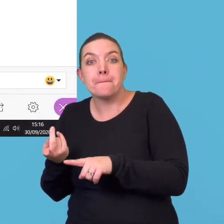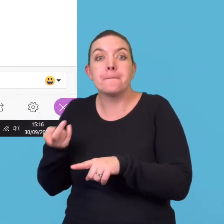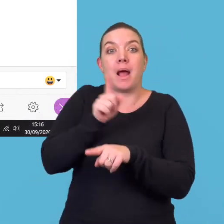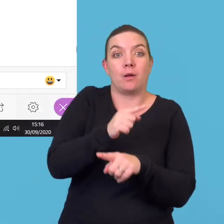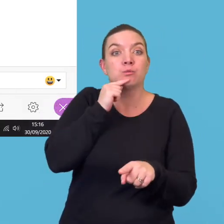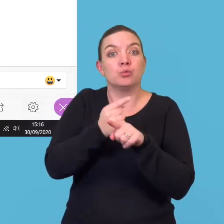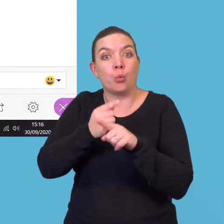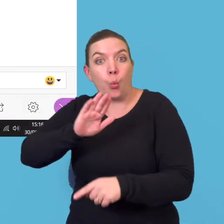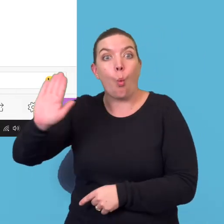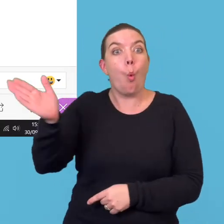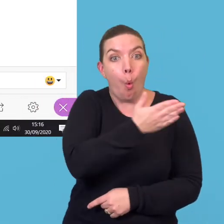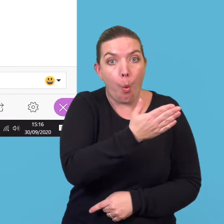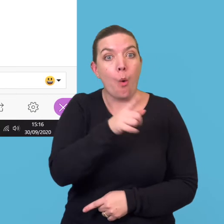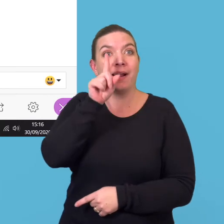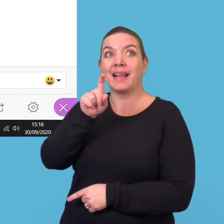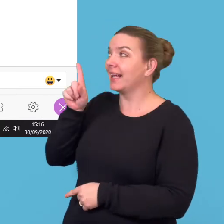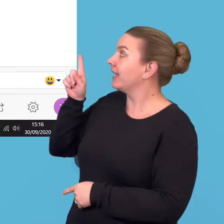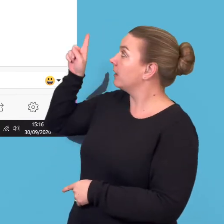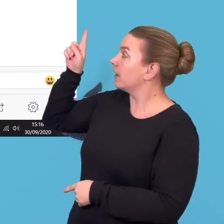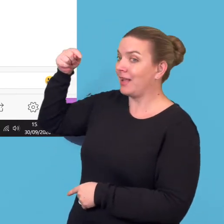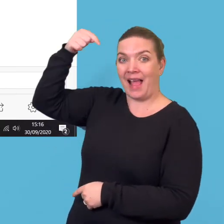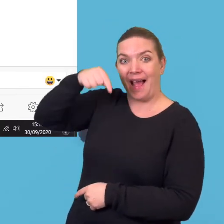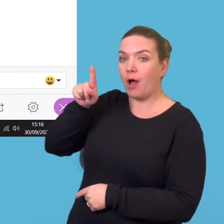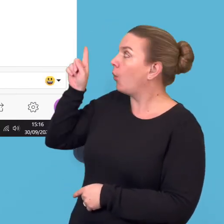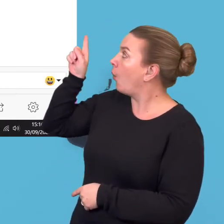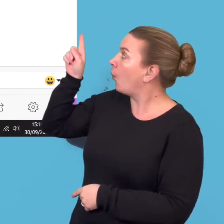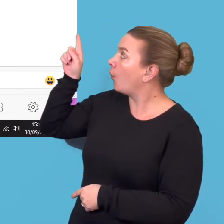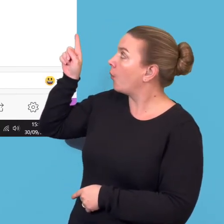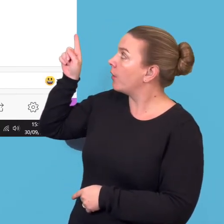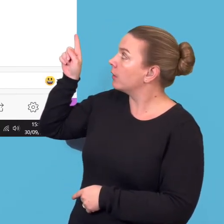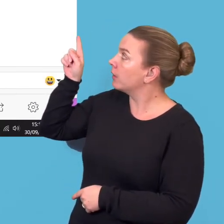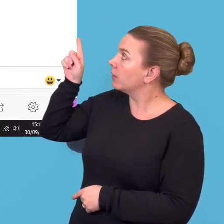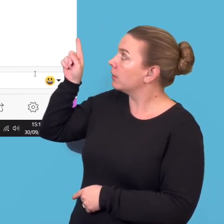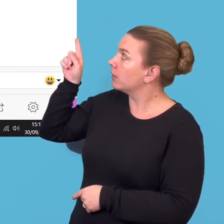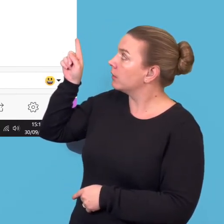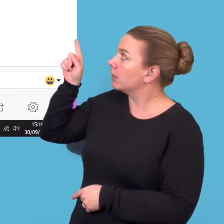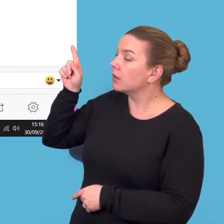so here in Group 1, we can see on the right-hand of the screen, we have Group 1 chat.